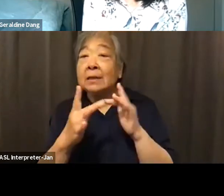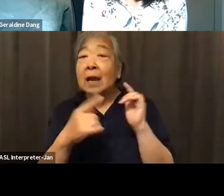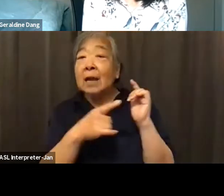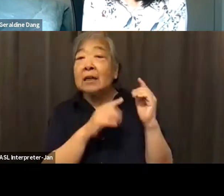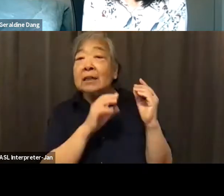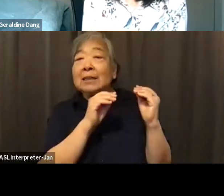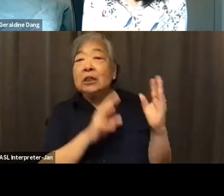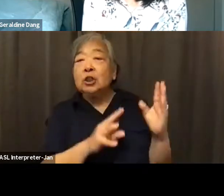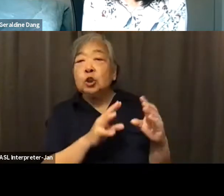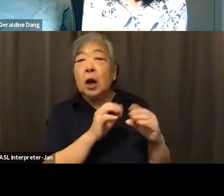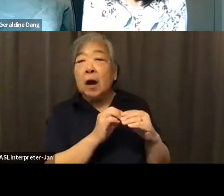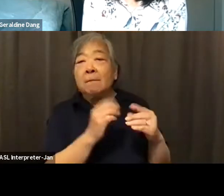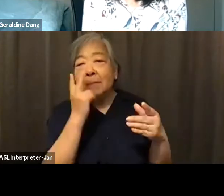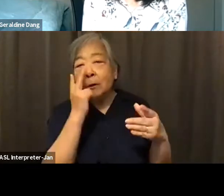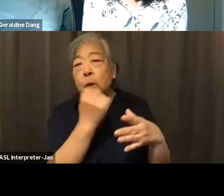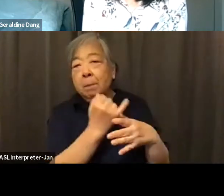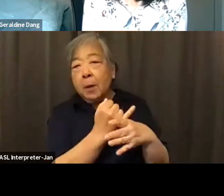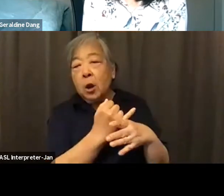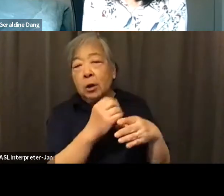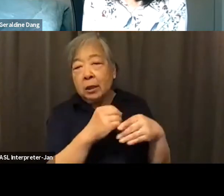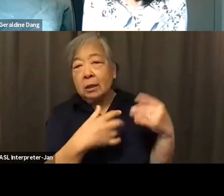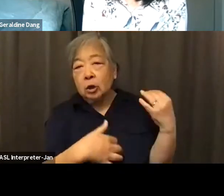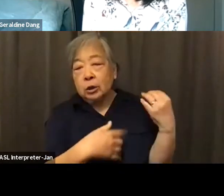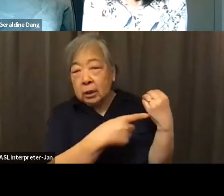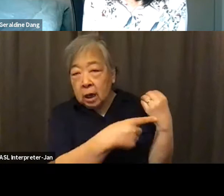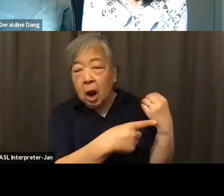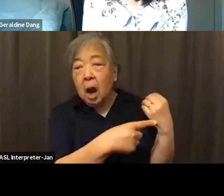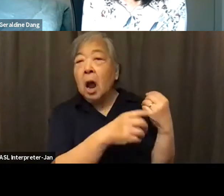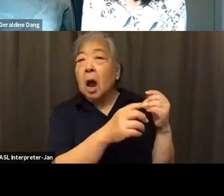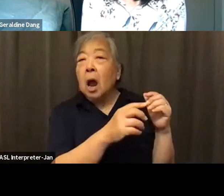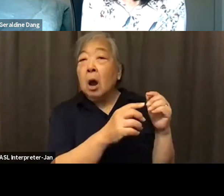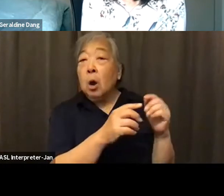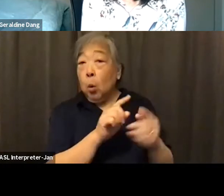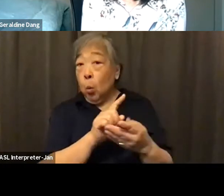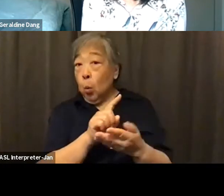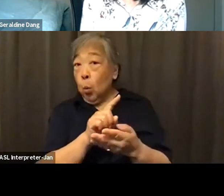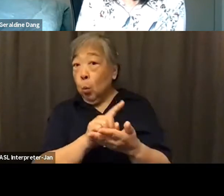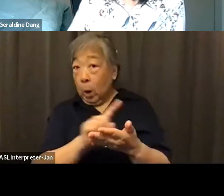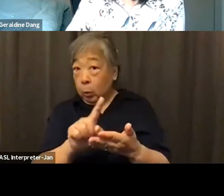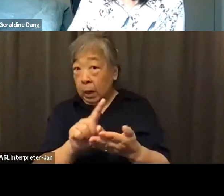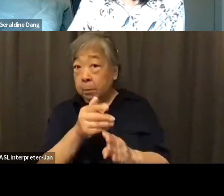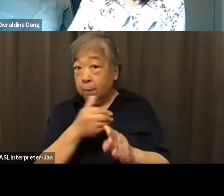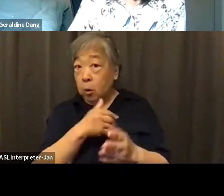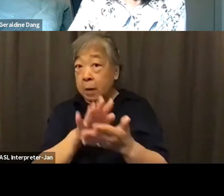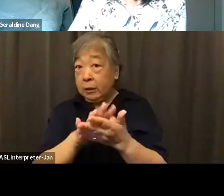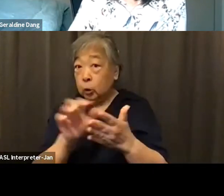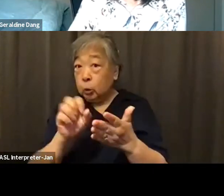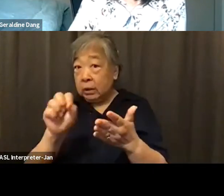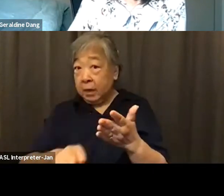and he was able to meet with me a week prior to the academic semester beginning and we